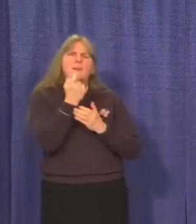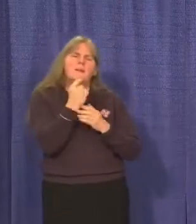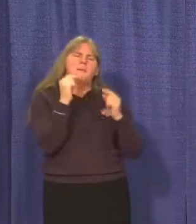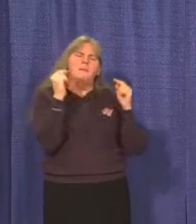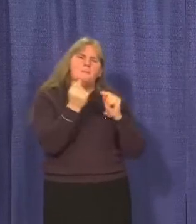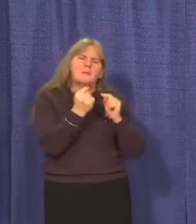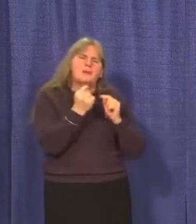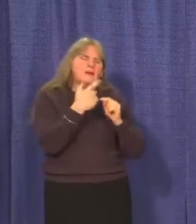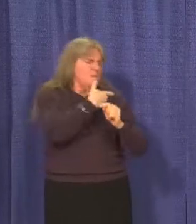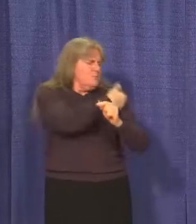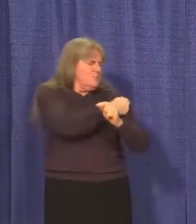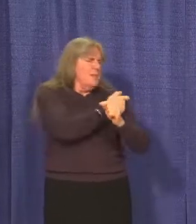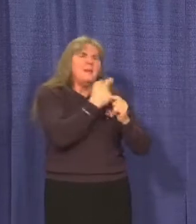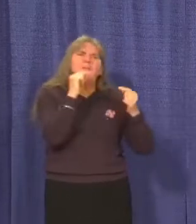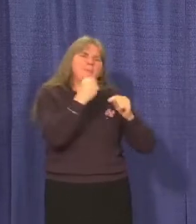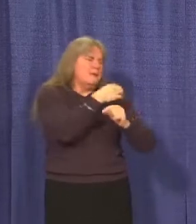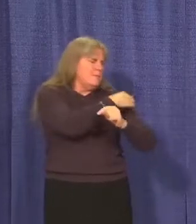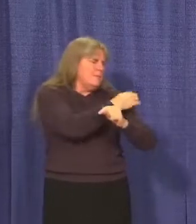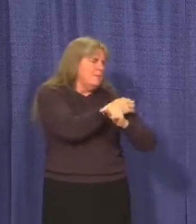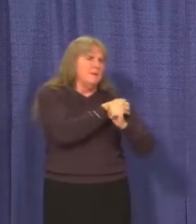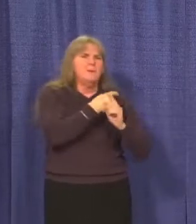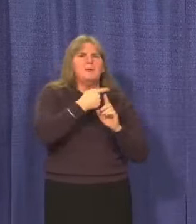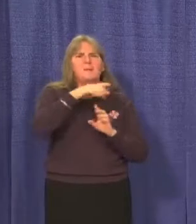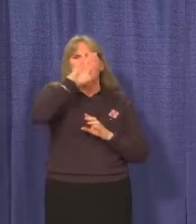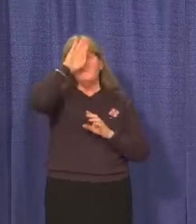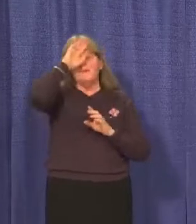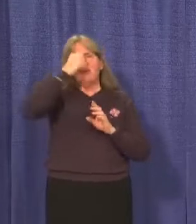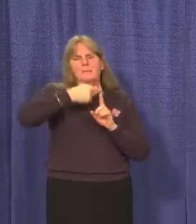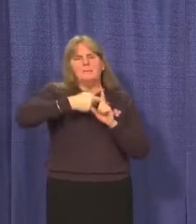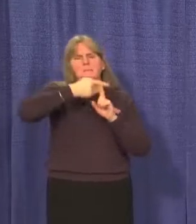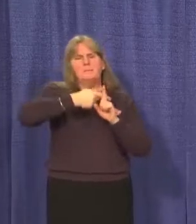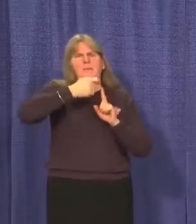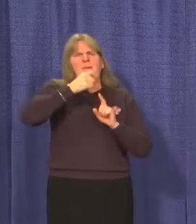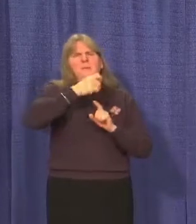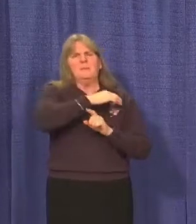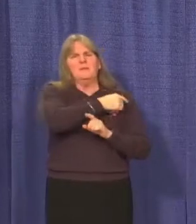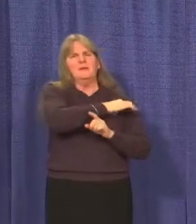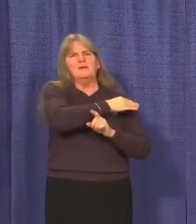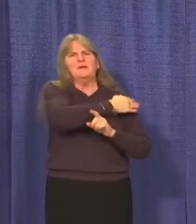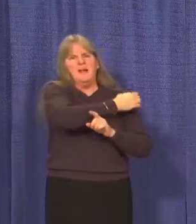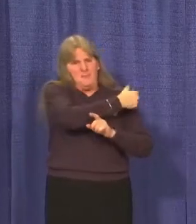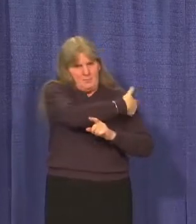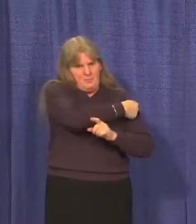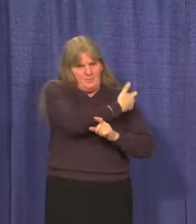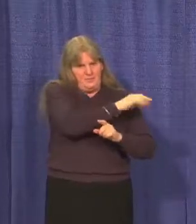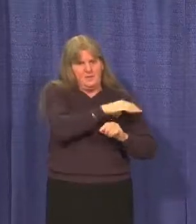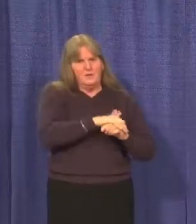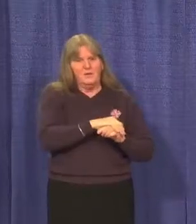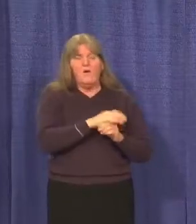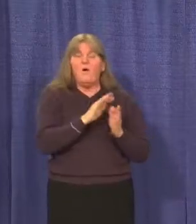of injection. Possibly a fever post immunization as well as the possibility of severe allergic